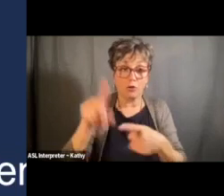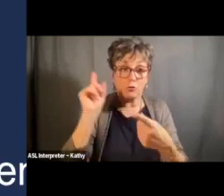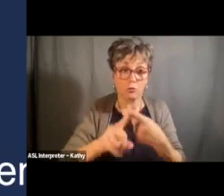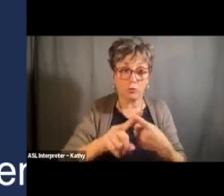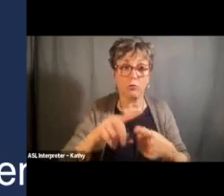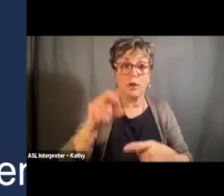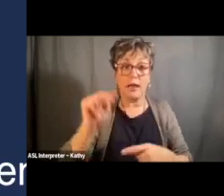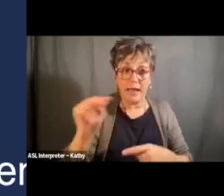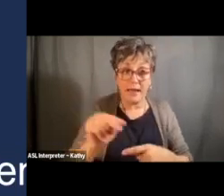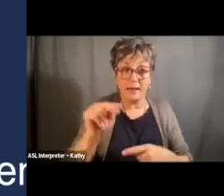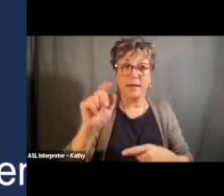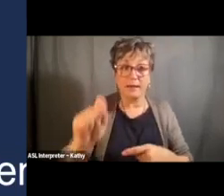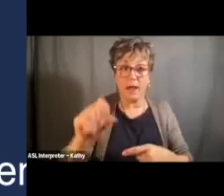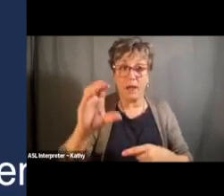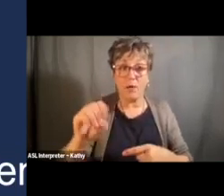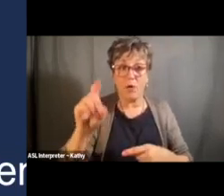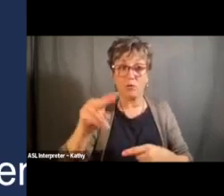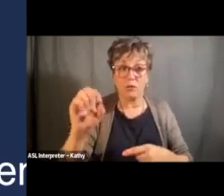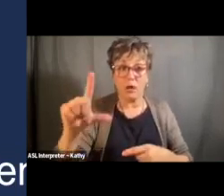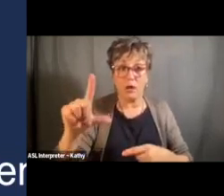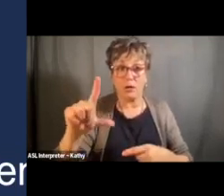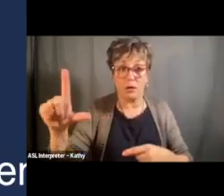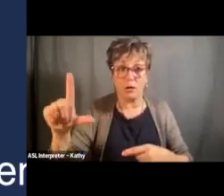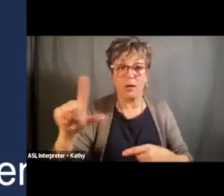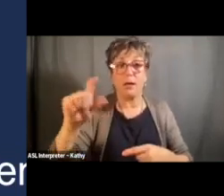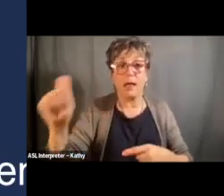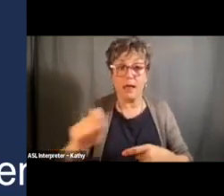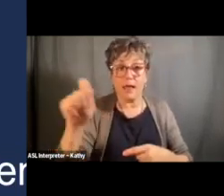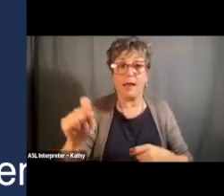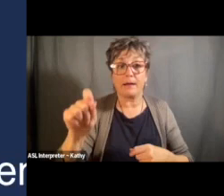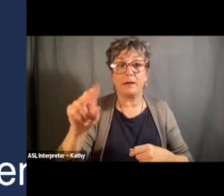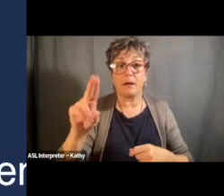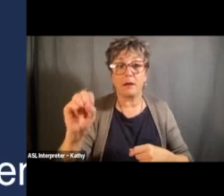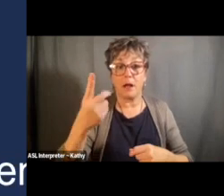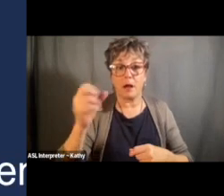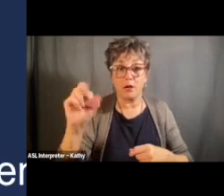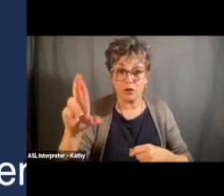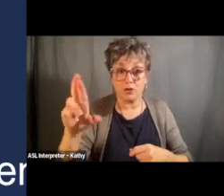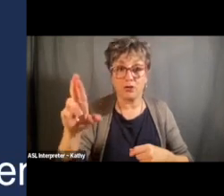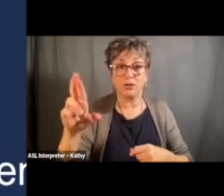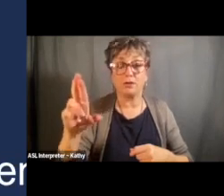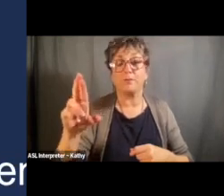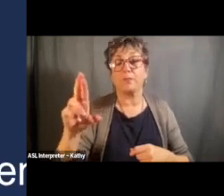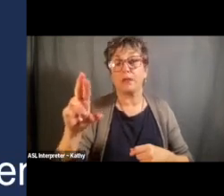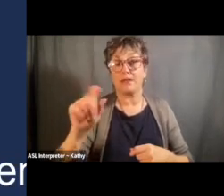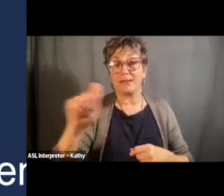We want your community leaders to know if you're happy or unhappy or